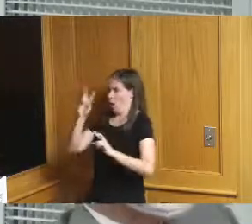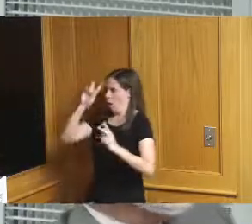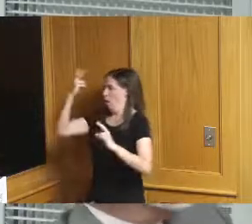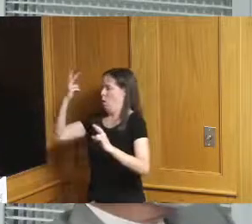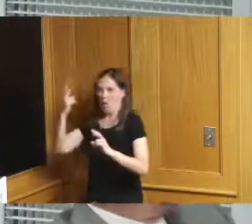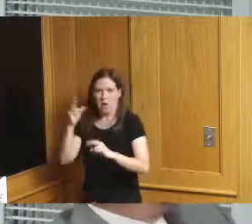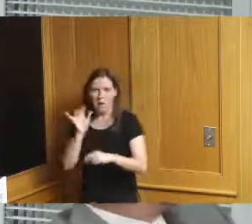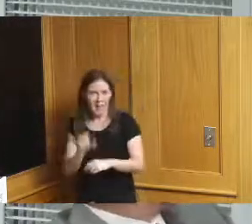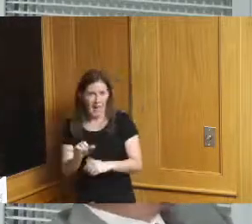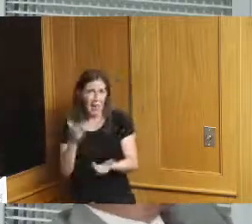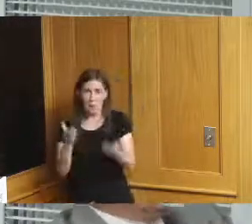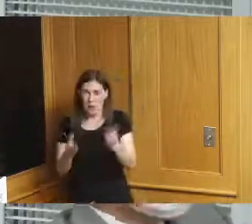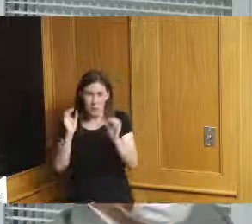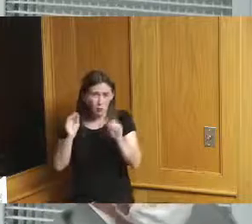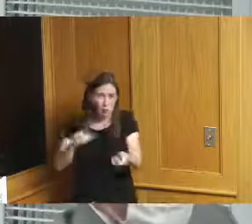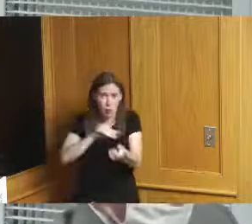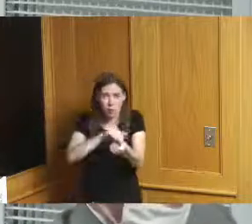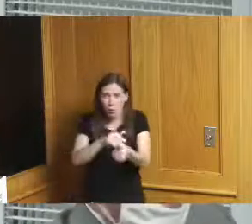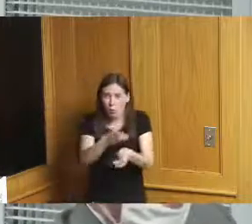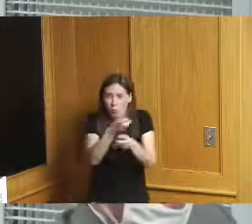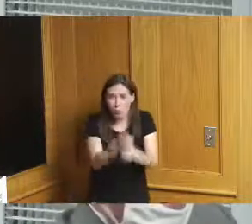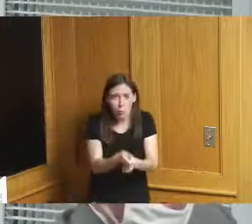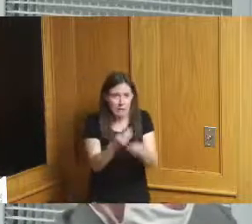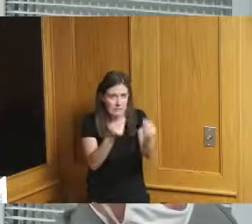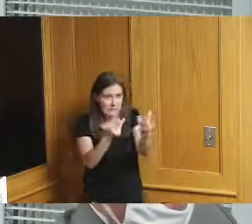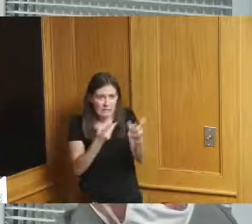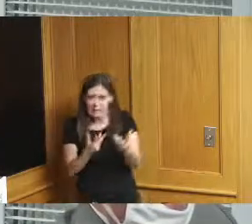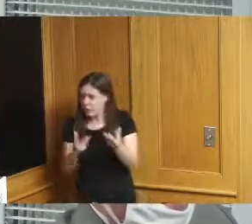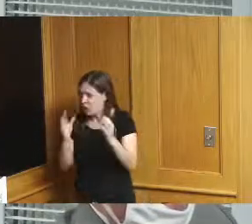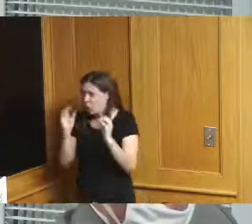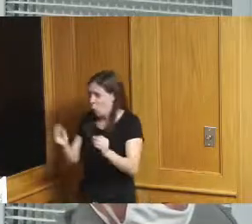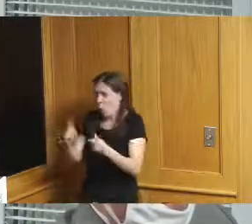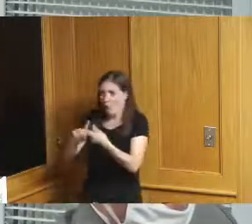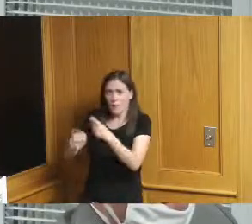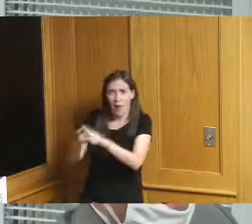that they trust so here's another opportunity for them to talk with with a trusted clinician and